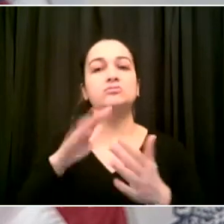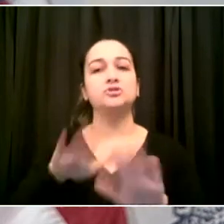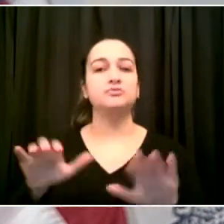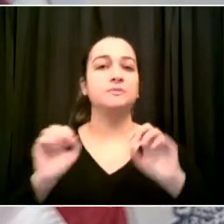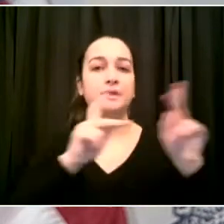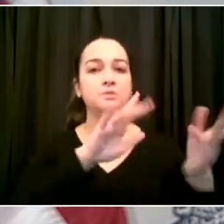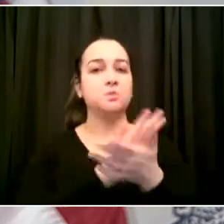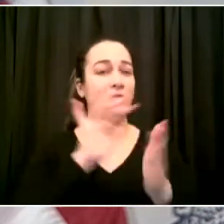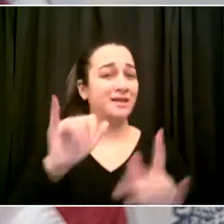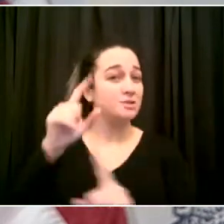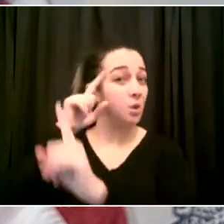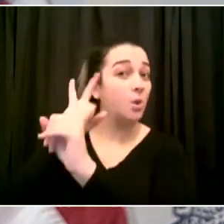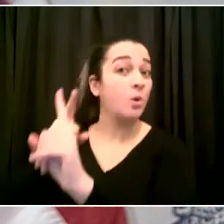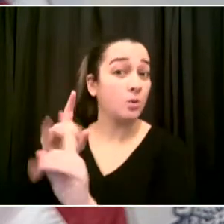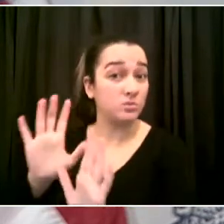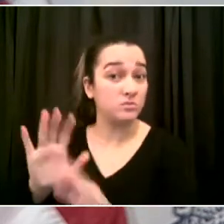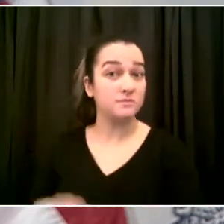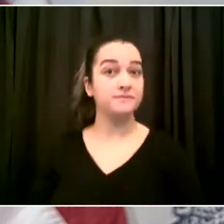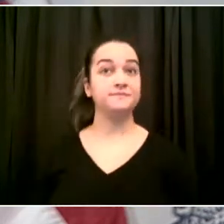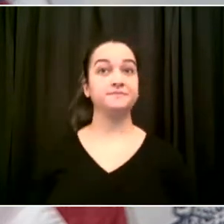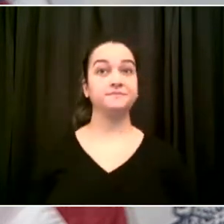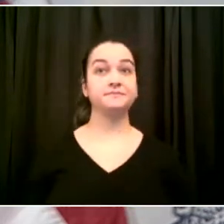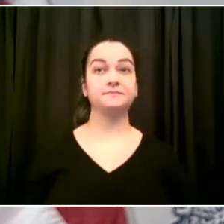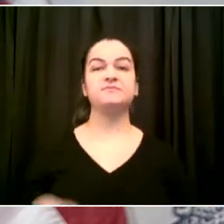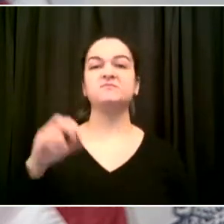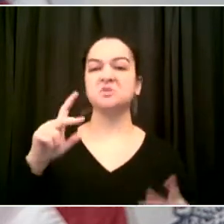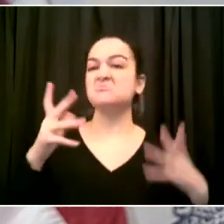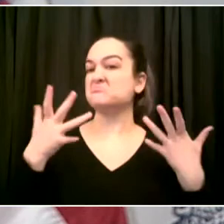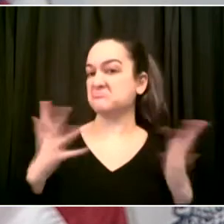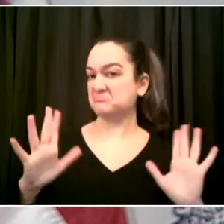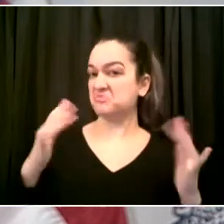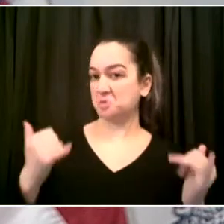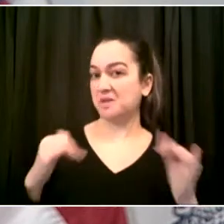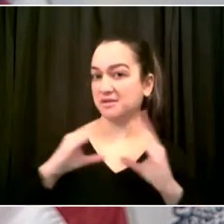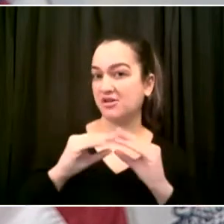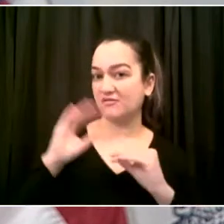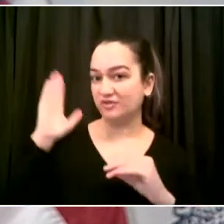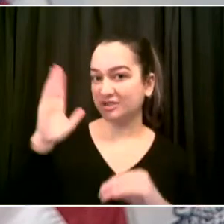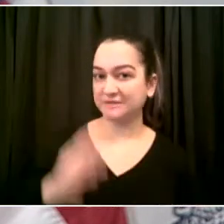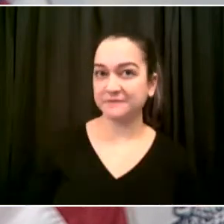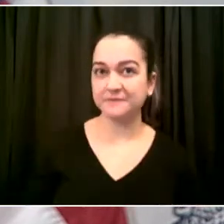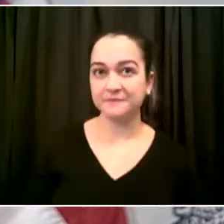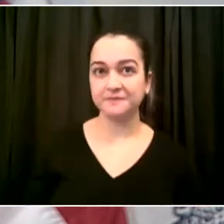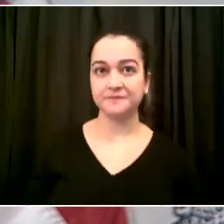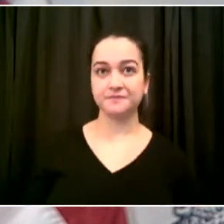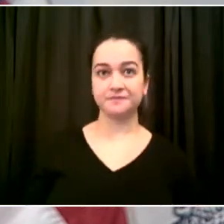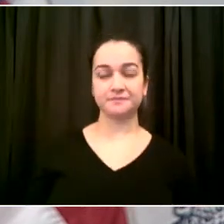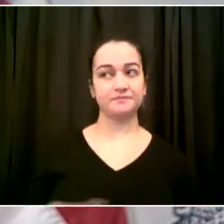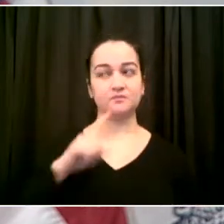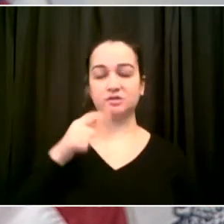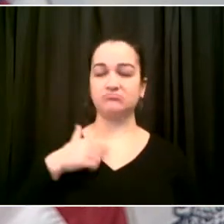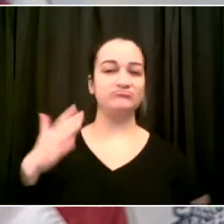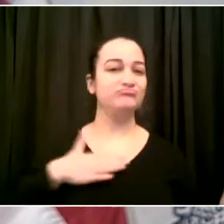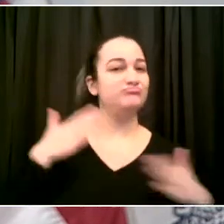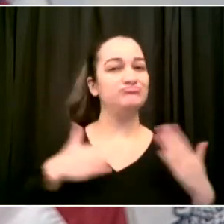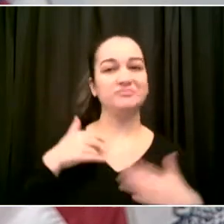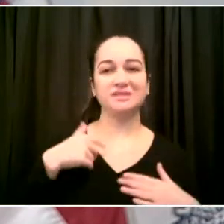GOING TO REACH THAT GOAL. I WILL CONCLUDE WITH THAT POINT. SCENENKIE DS BBK AC IISCN HOHO OLTODAY